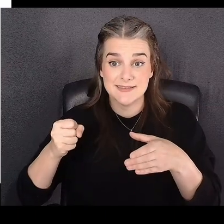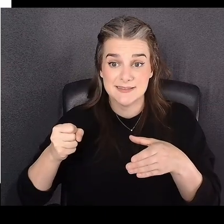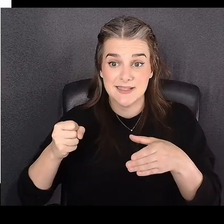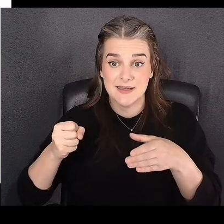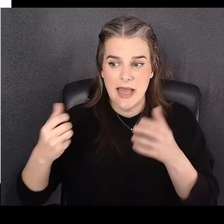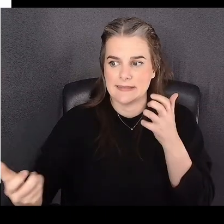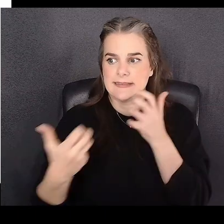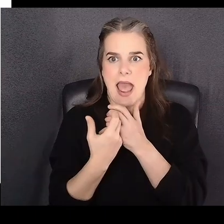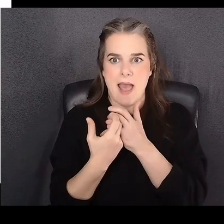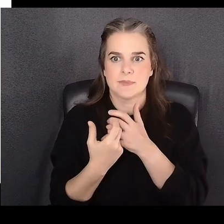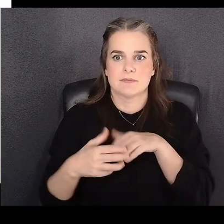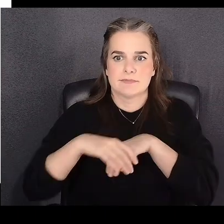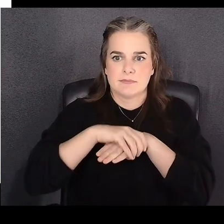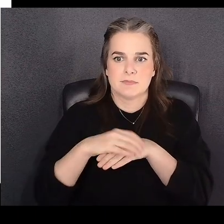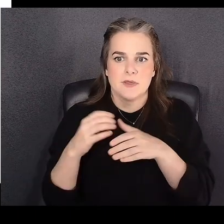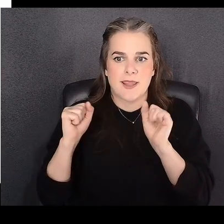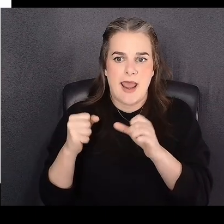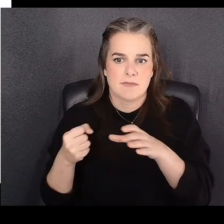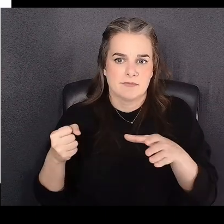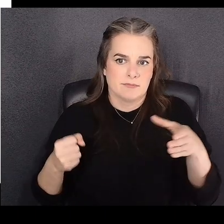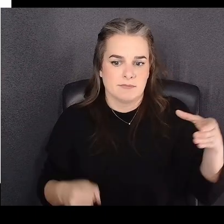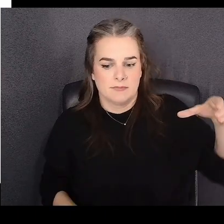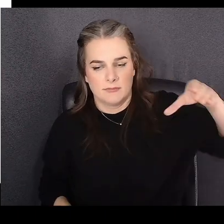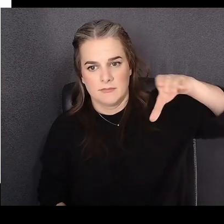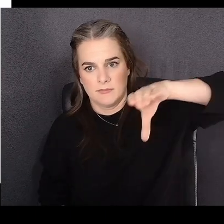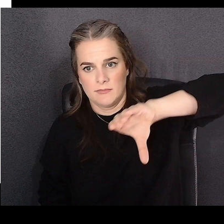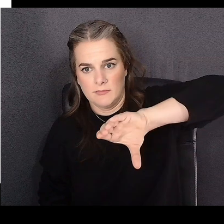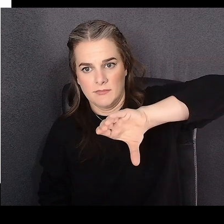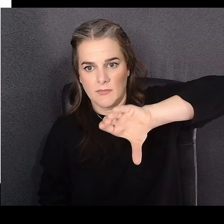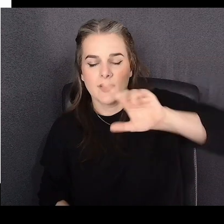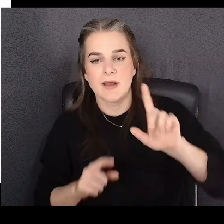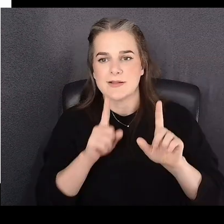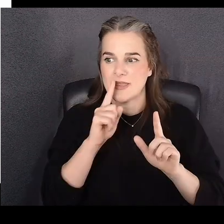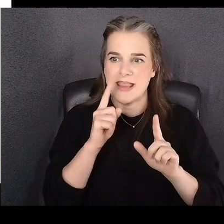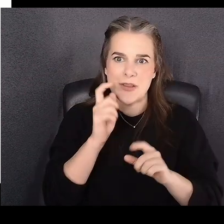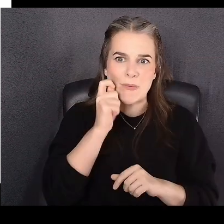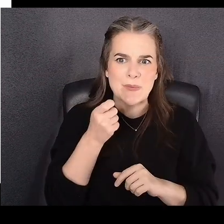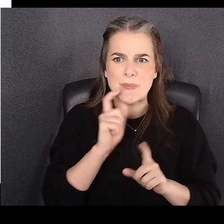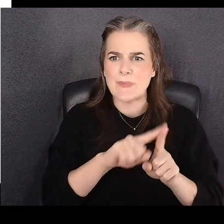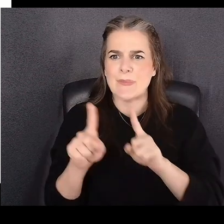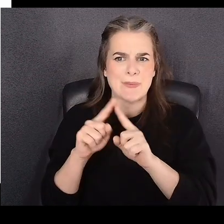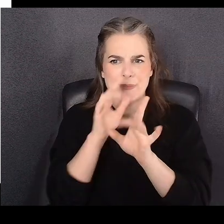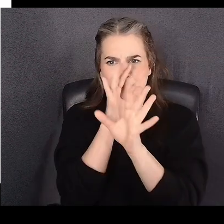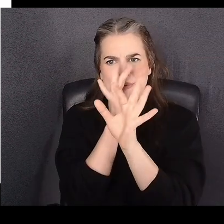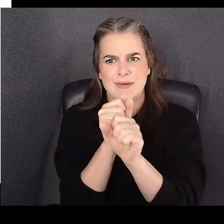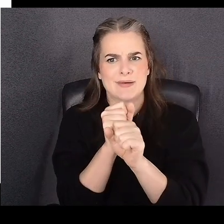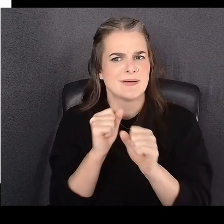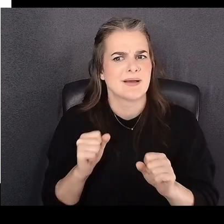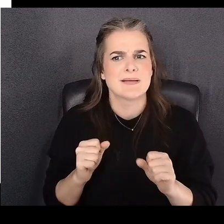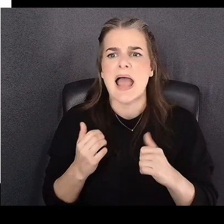And then it's really neat. We have a whole wall of lamps for different gardening